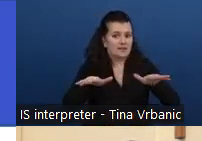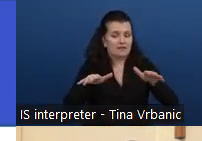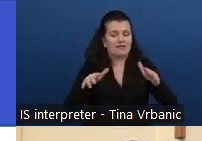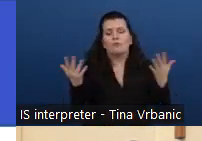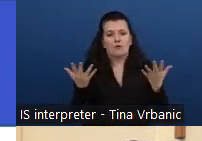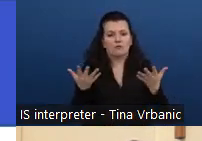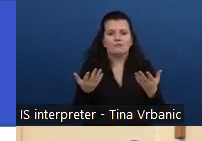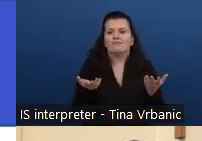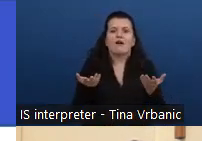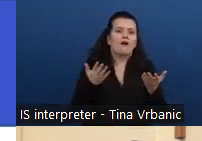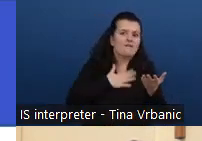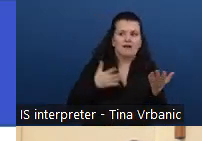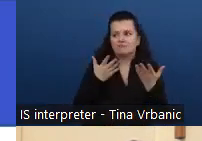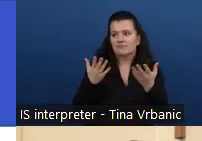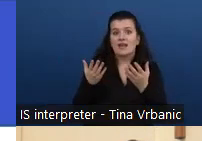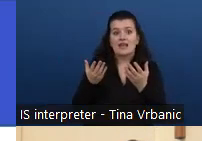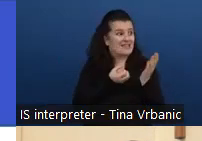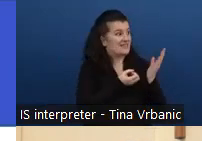is happening after this webinar and so on.